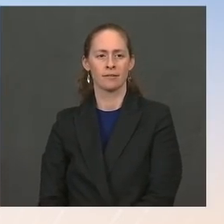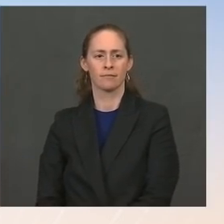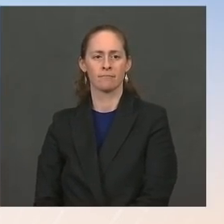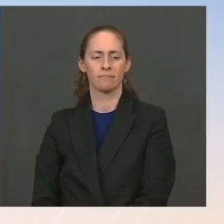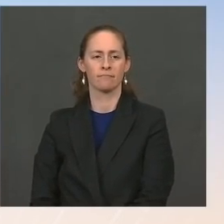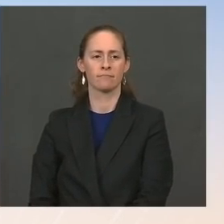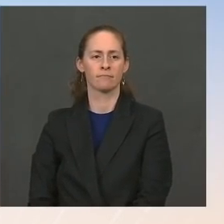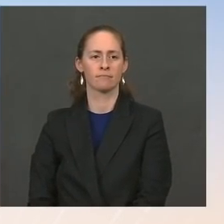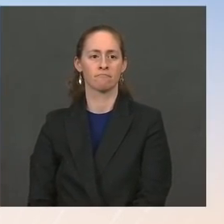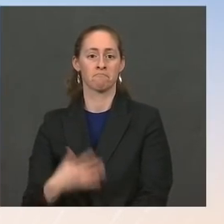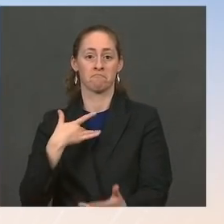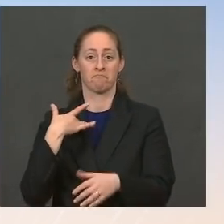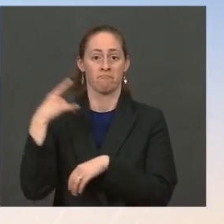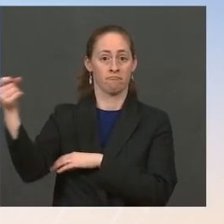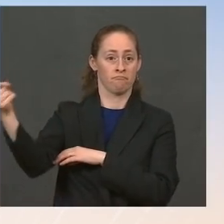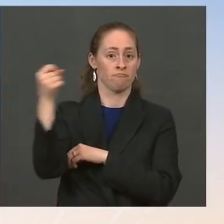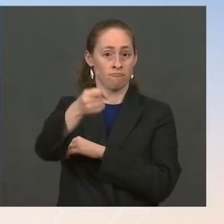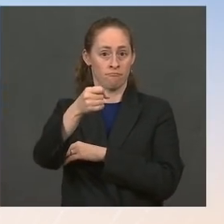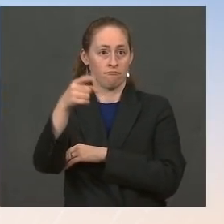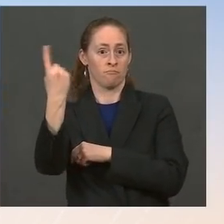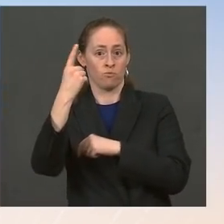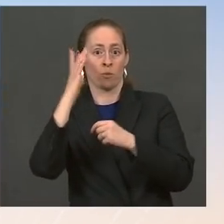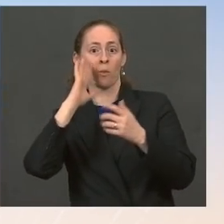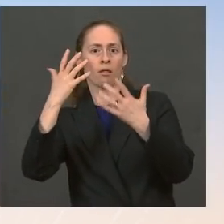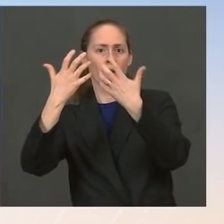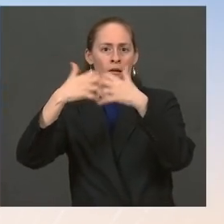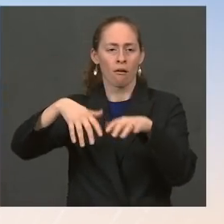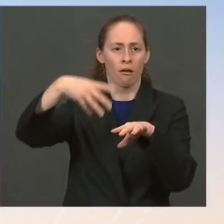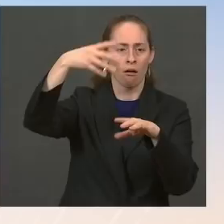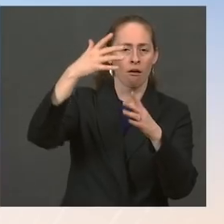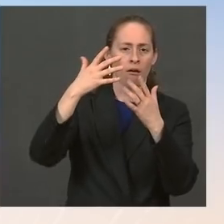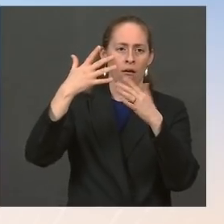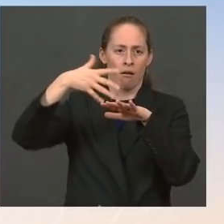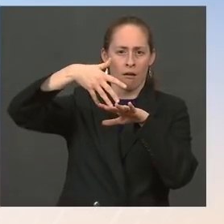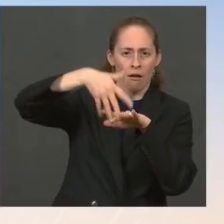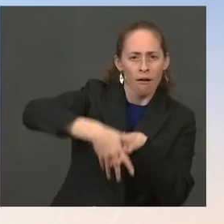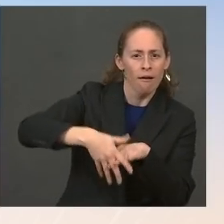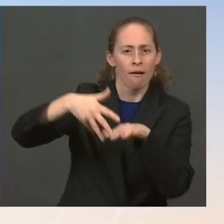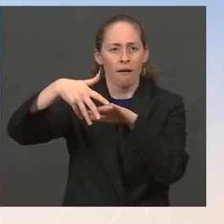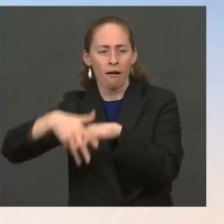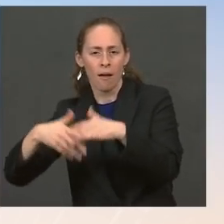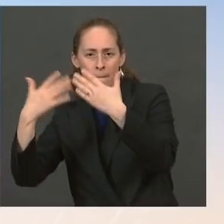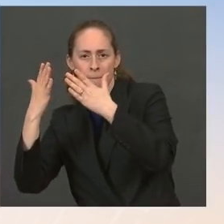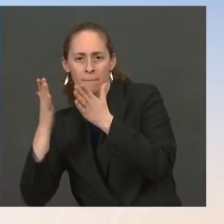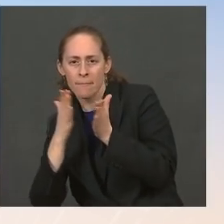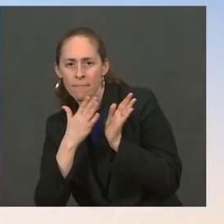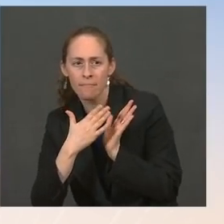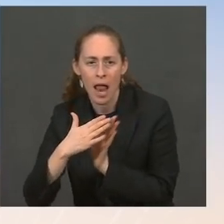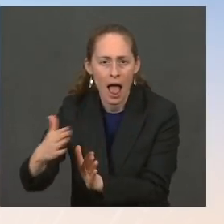will receive an update on the work that is happening by each of these members and that these will be regular meetings